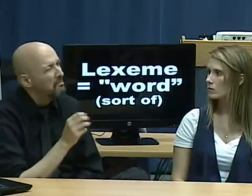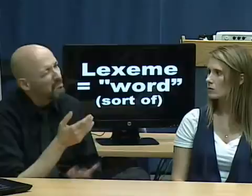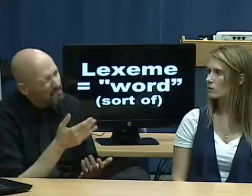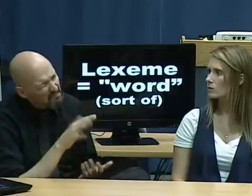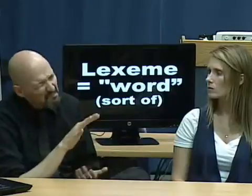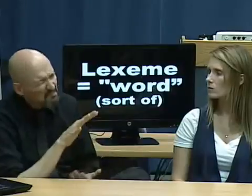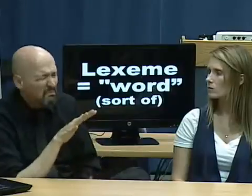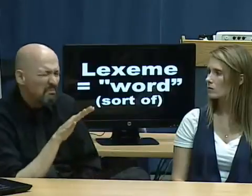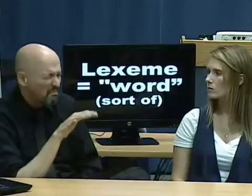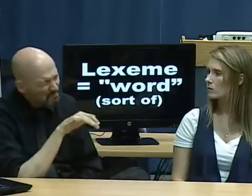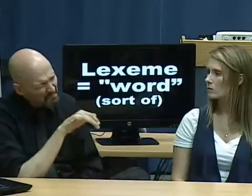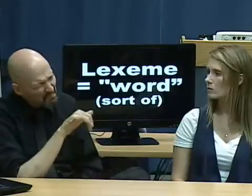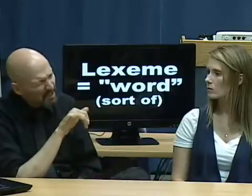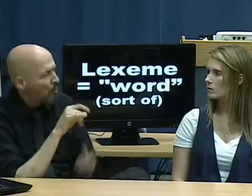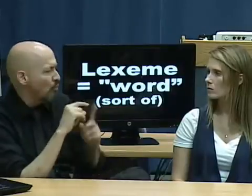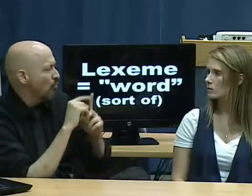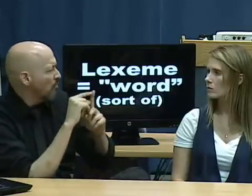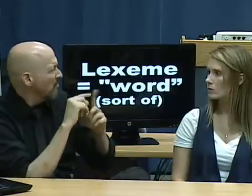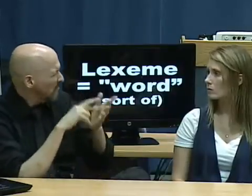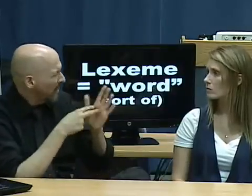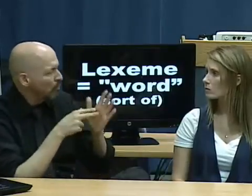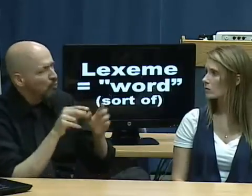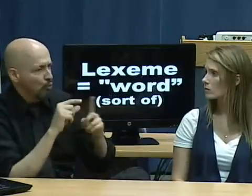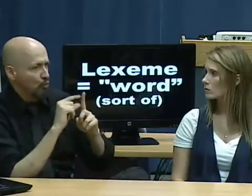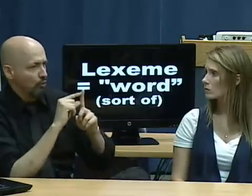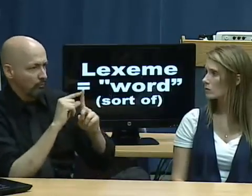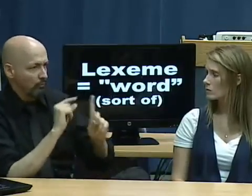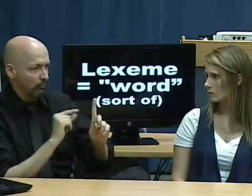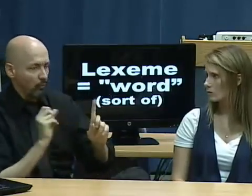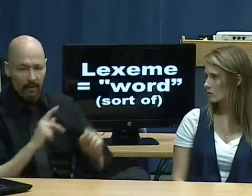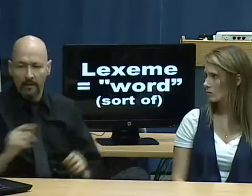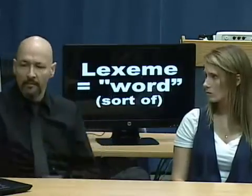it means: It's kind of a word.